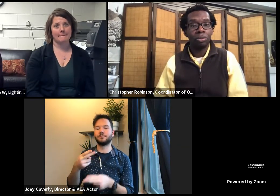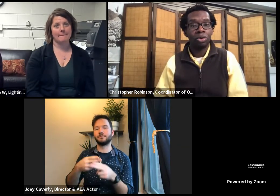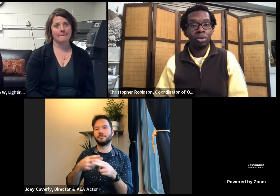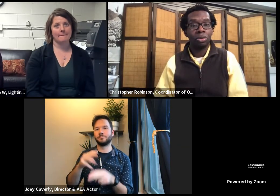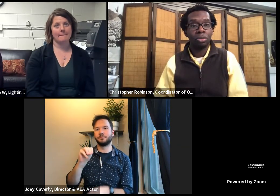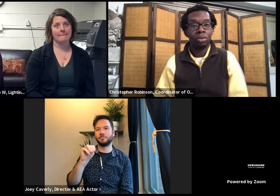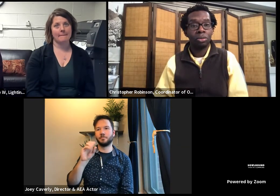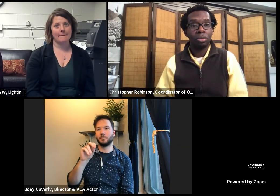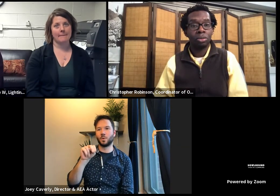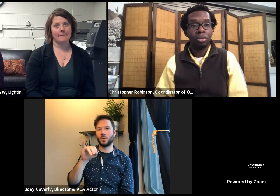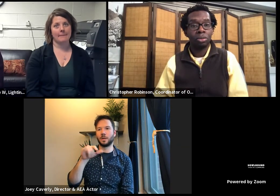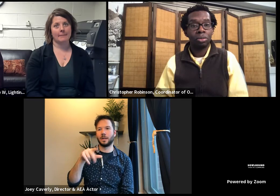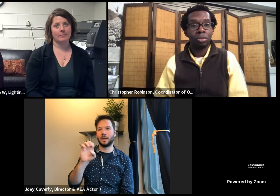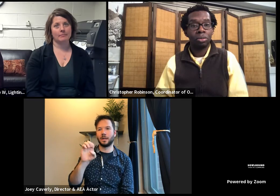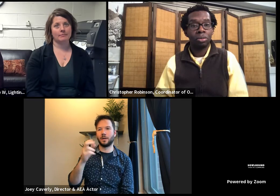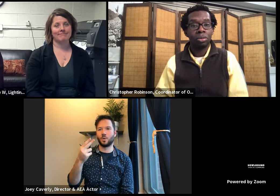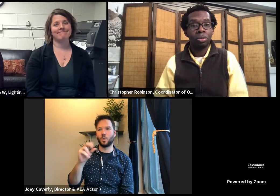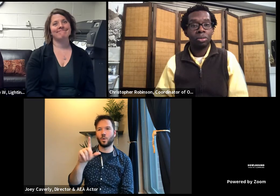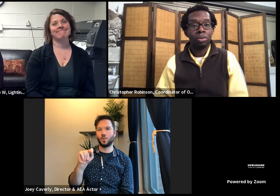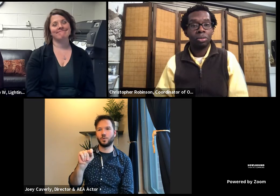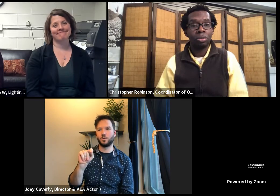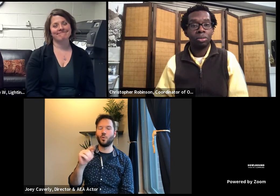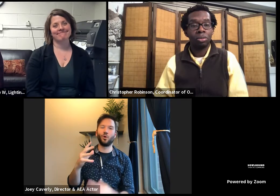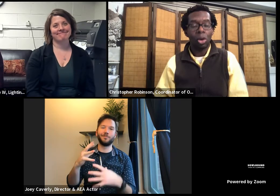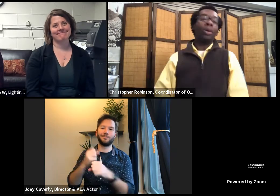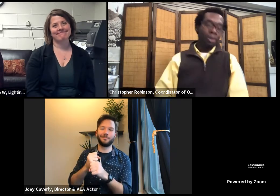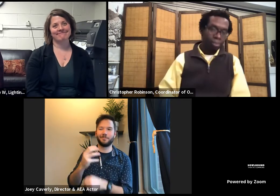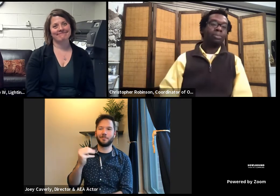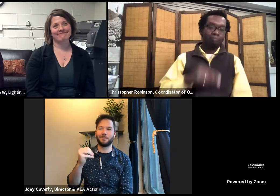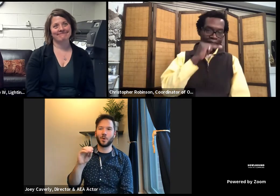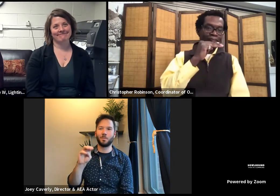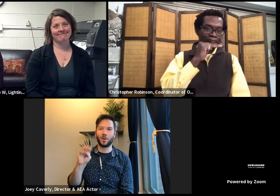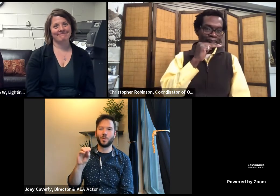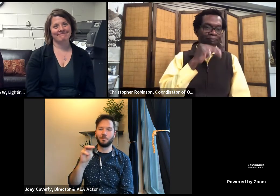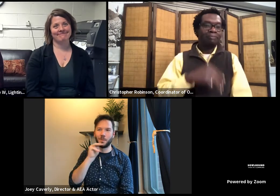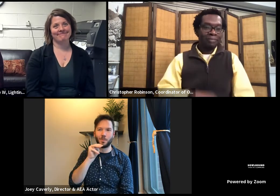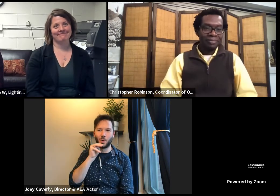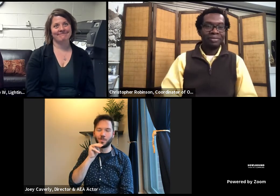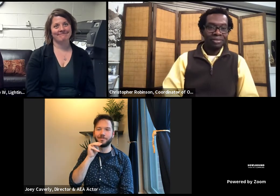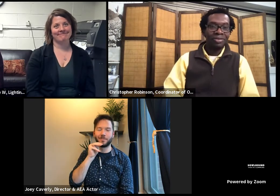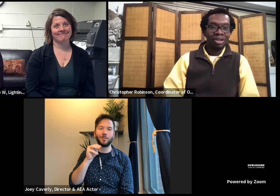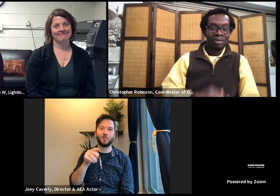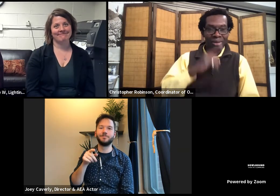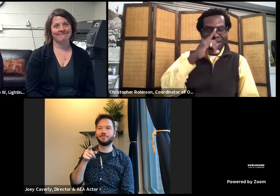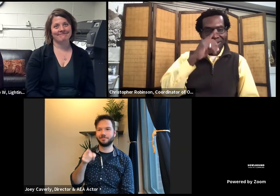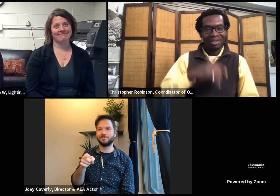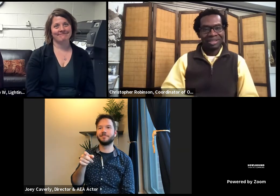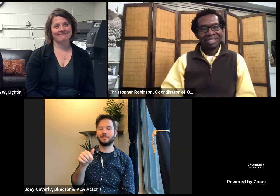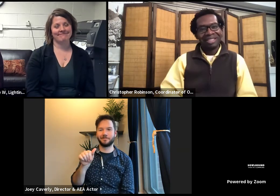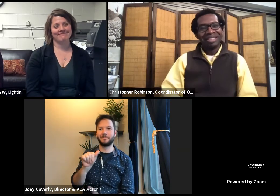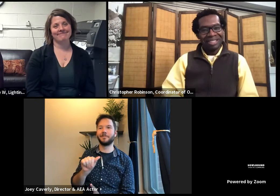since college is Monique Holt, or MoMo for short. Oh, yes.